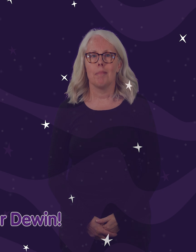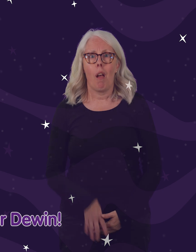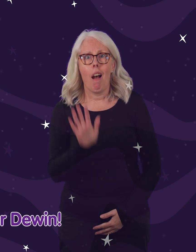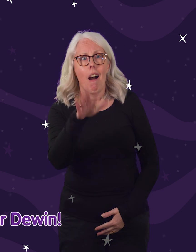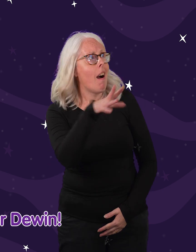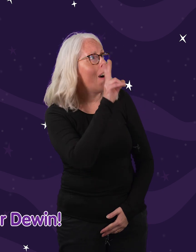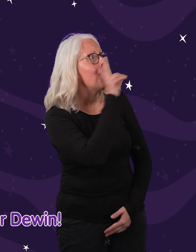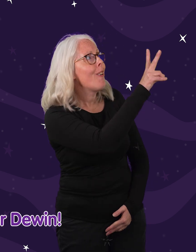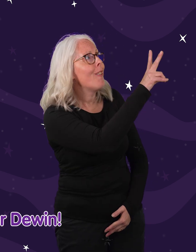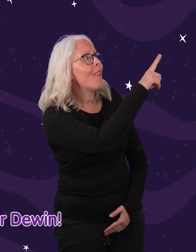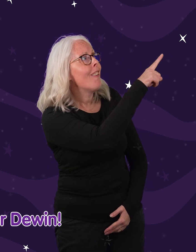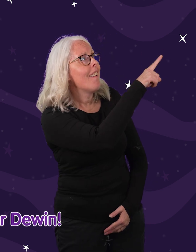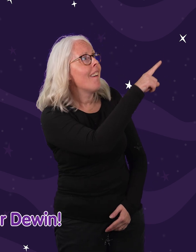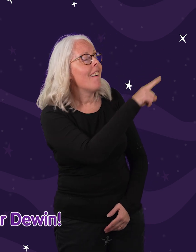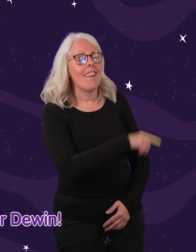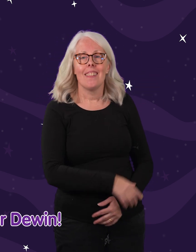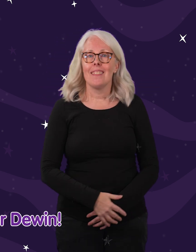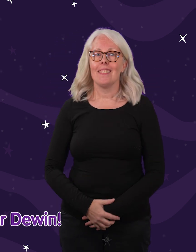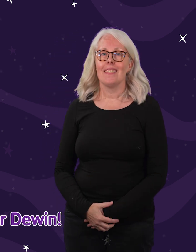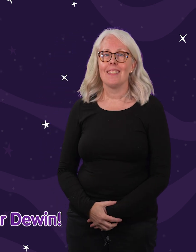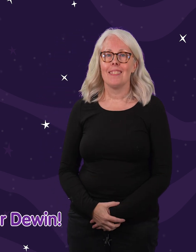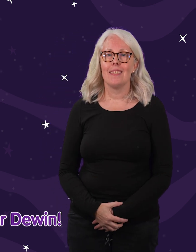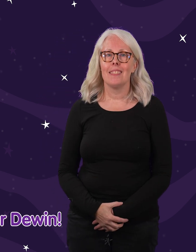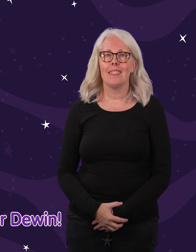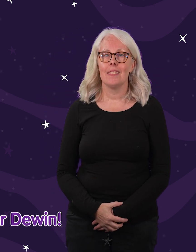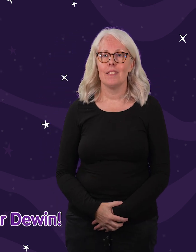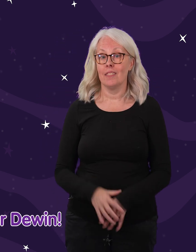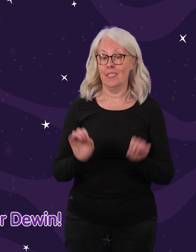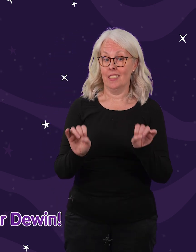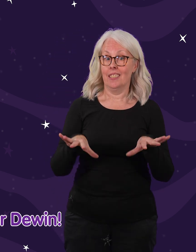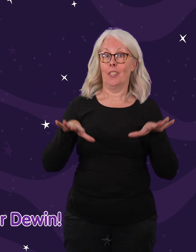Look at Dewin.